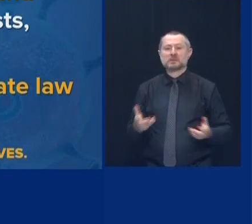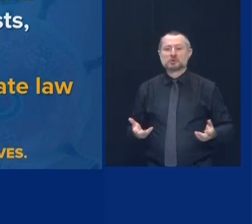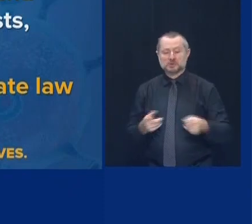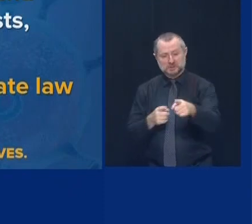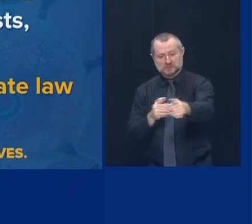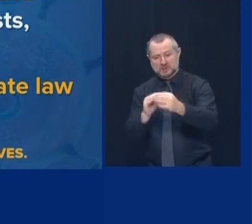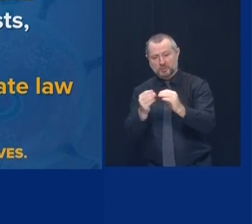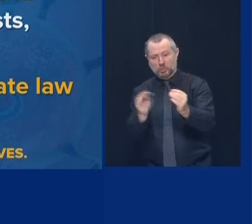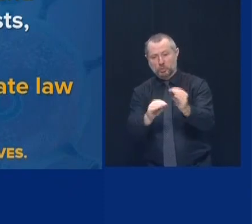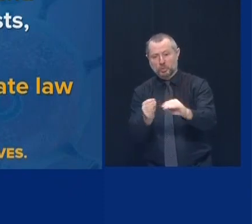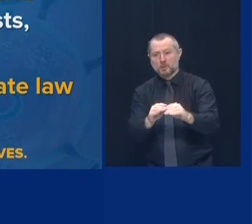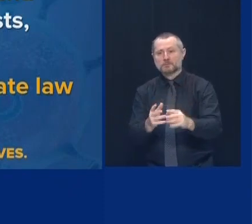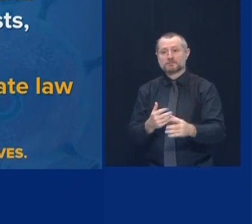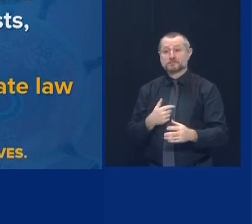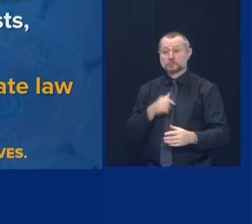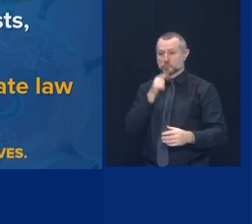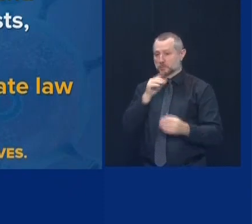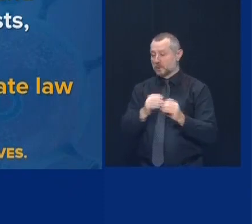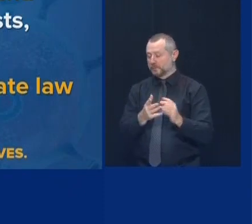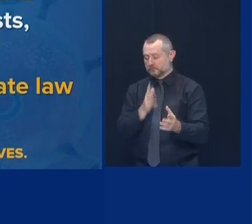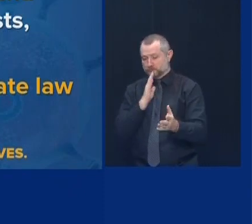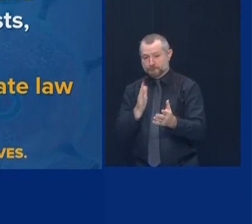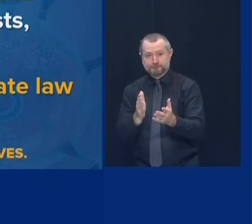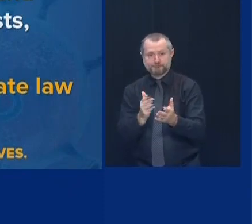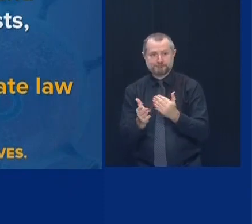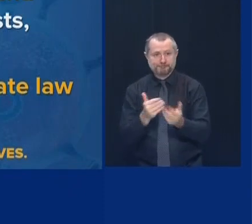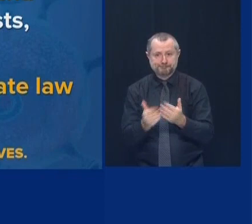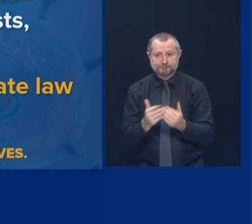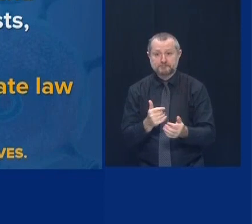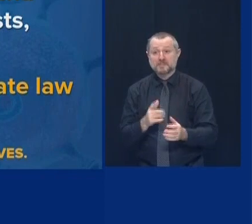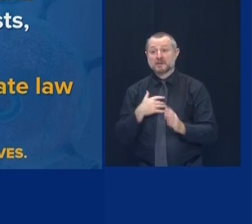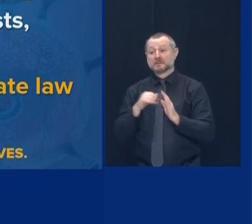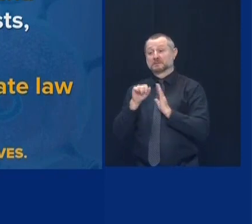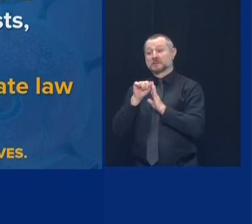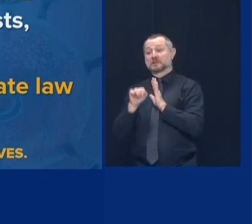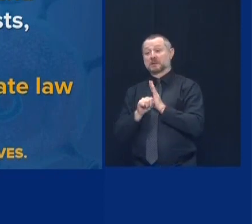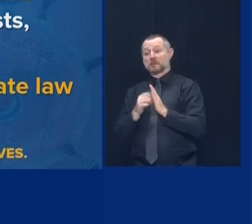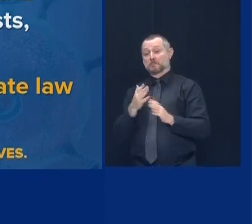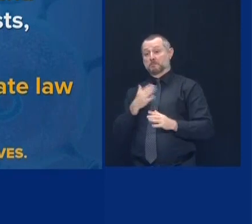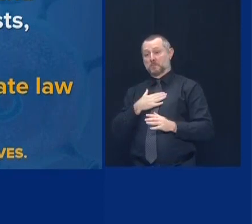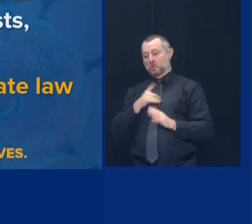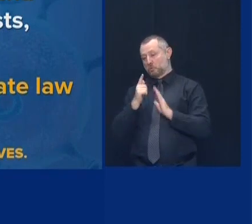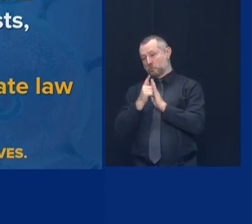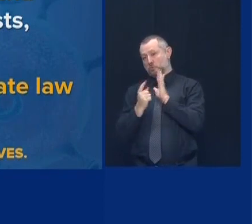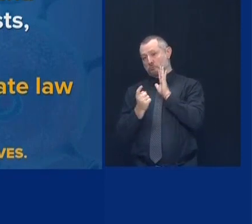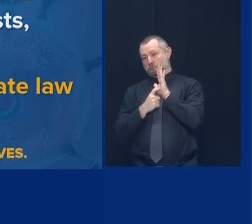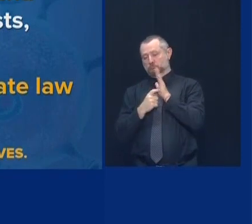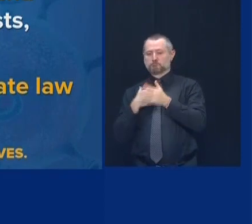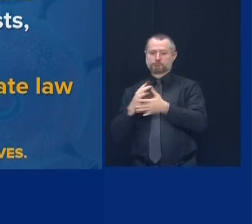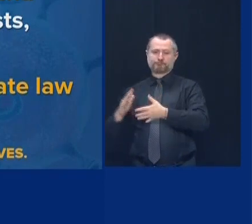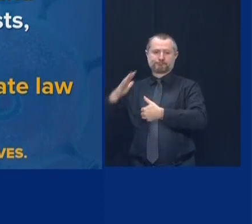DIFFERENT NUMBER THAN THE STATE. I BELIEVE IT IS CONFUSE ING AND